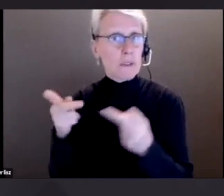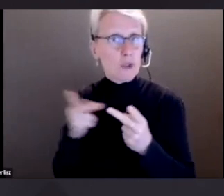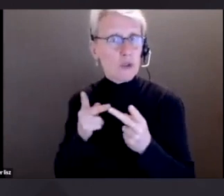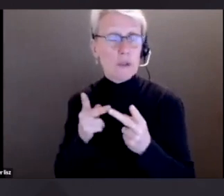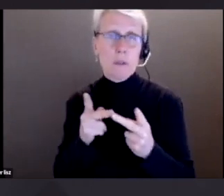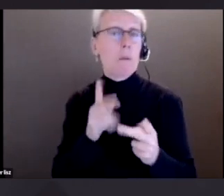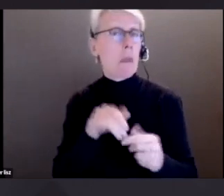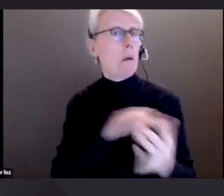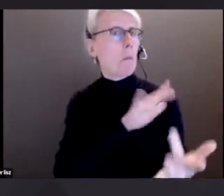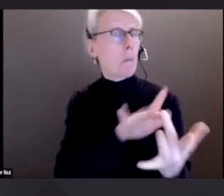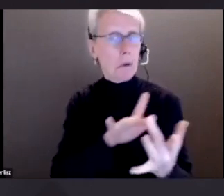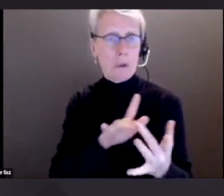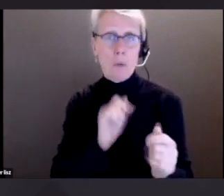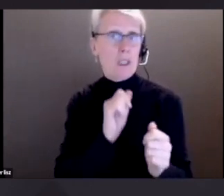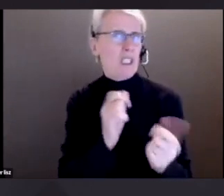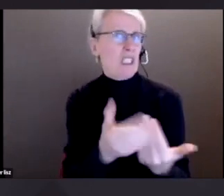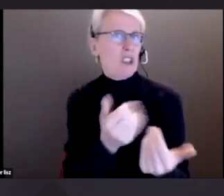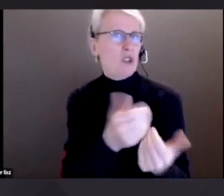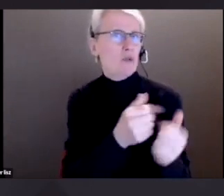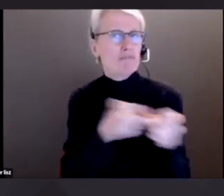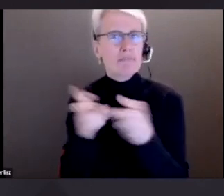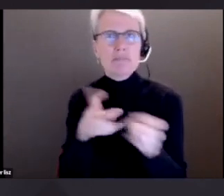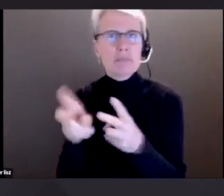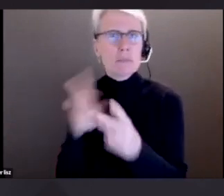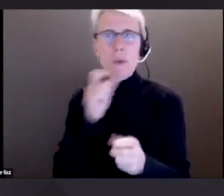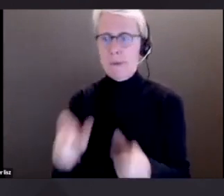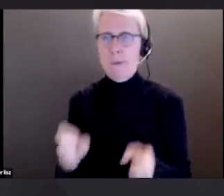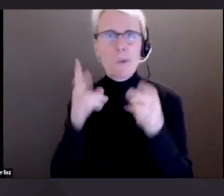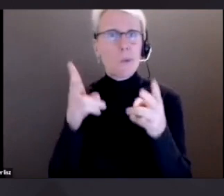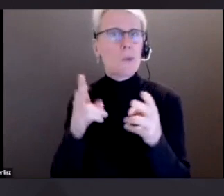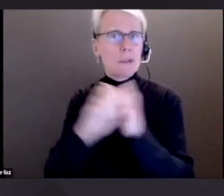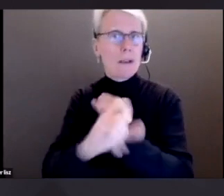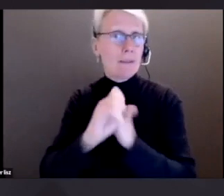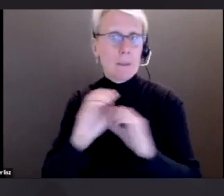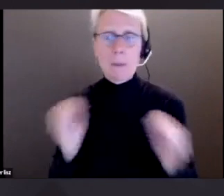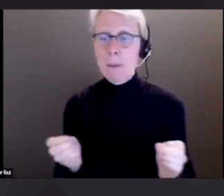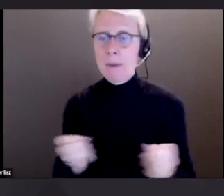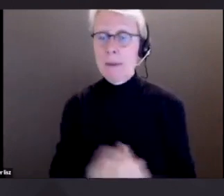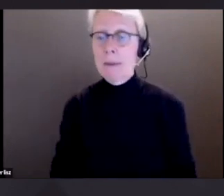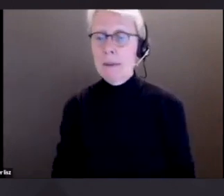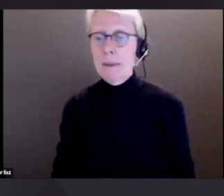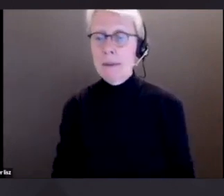That's great, that relationship that you've built. Thanks so much for sharing that information, Dave.